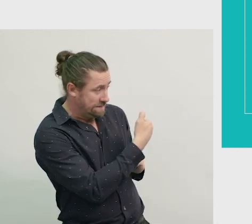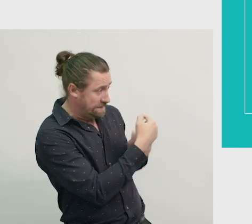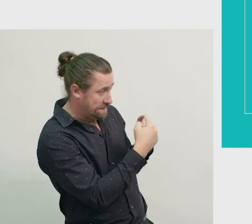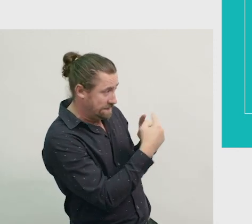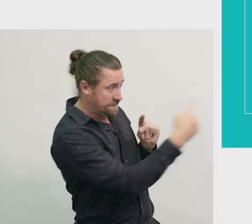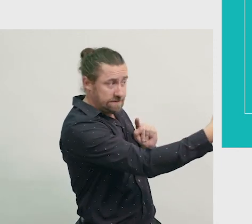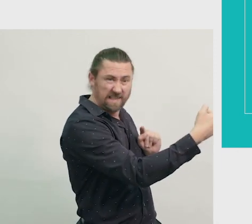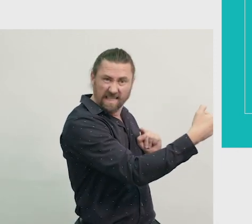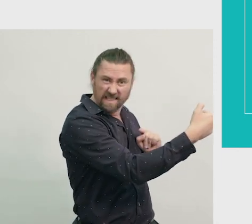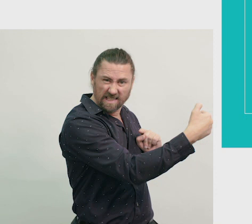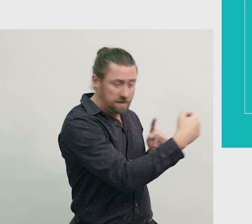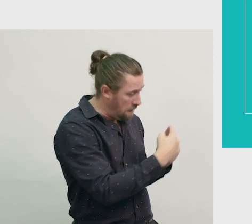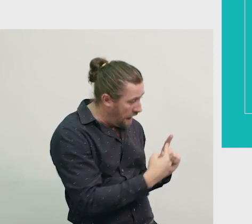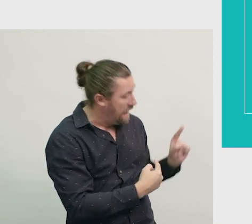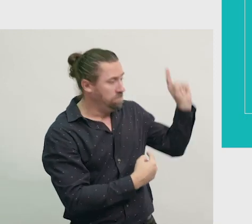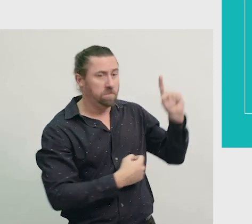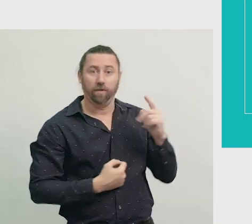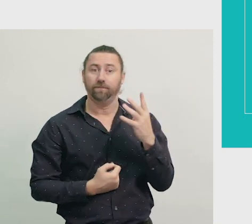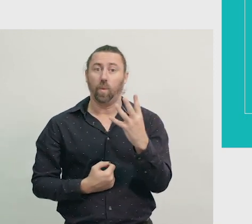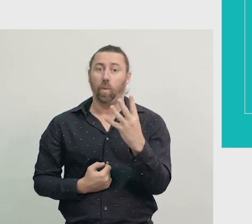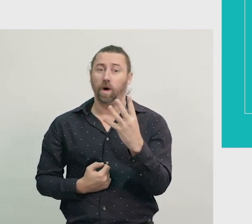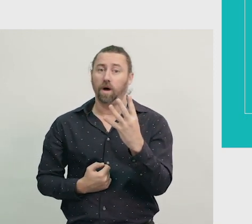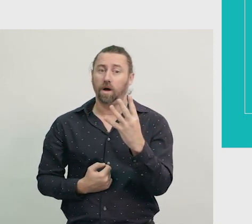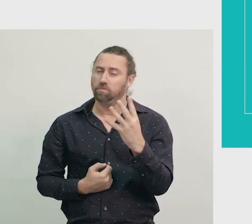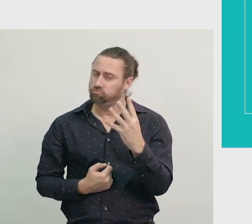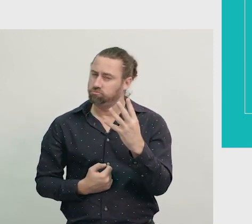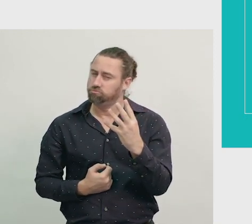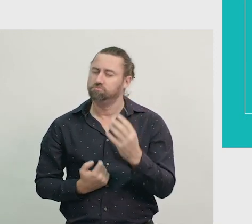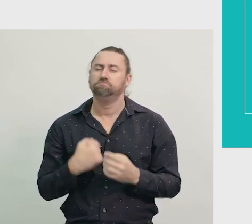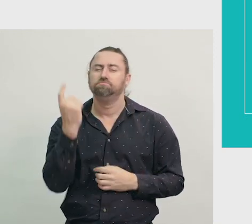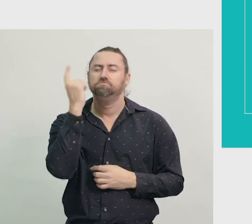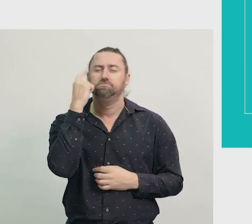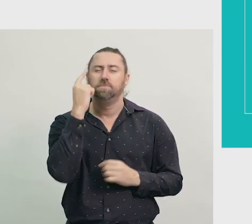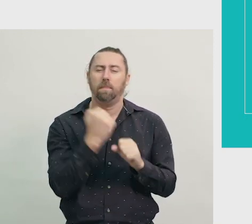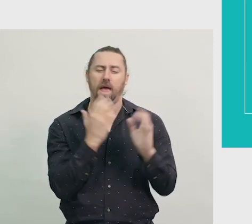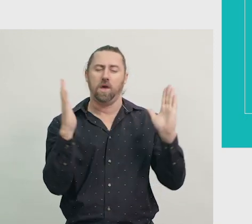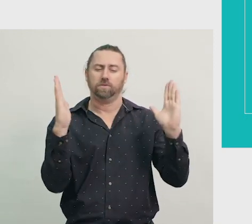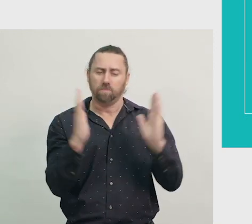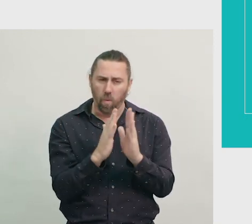and 4 squares along its height. Let's see if we can make the triangle reduced,